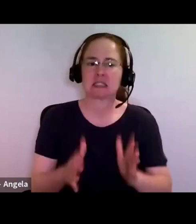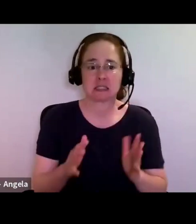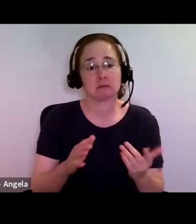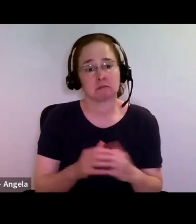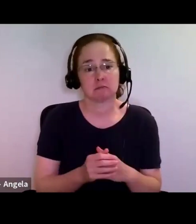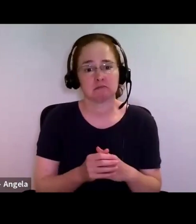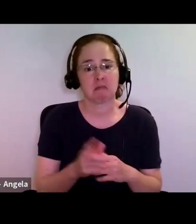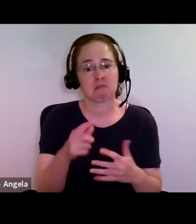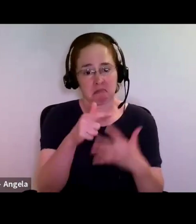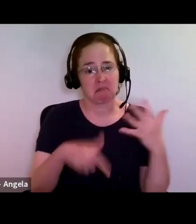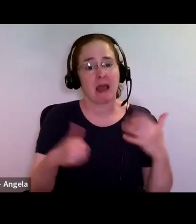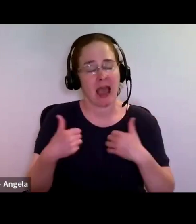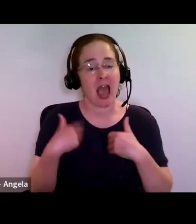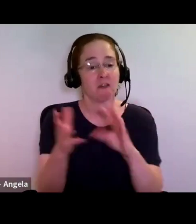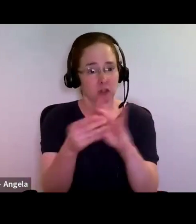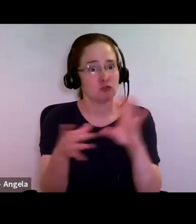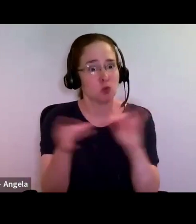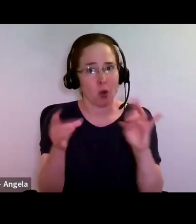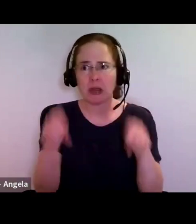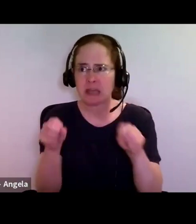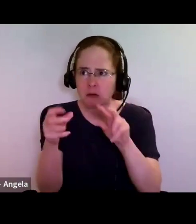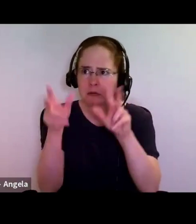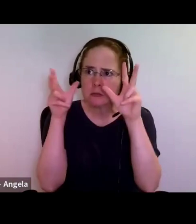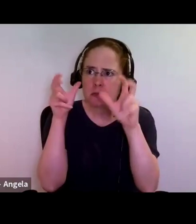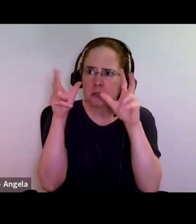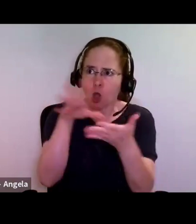have a story that we can learn from, so that we can harness